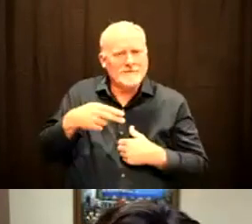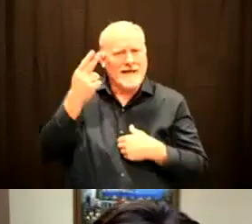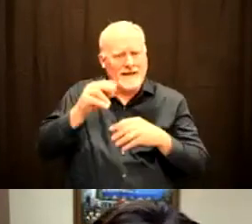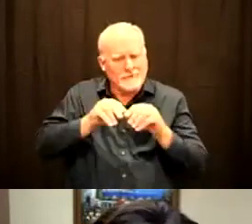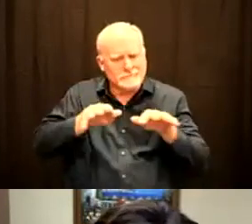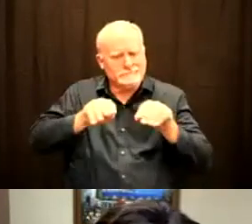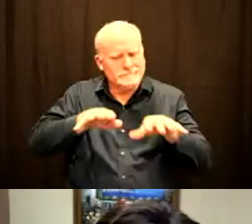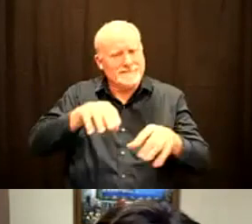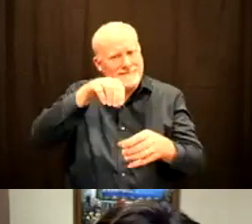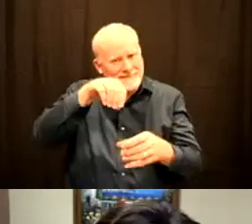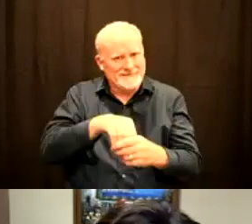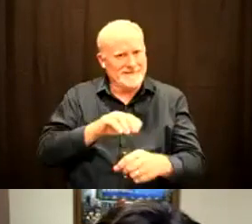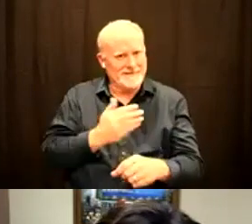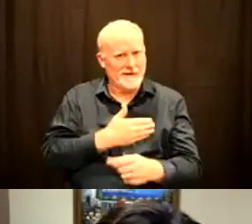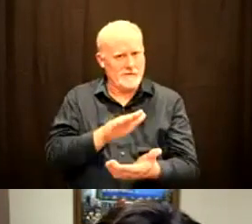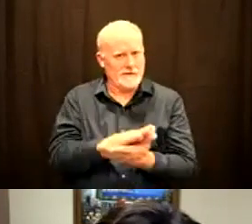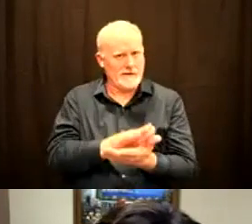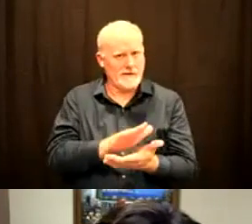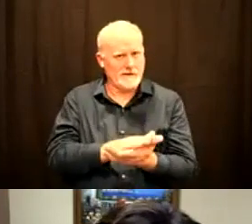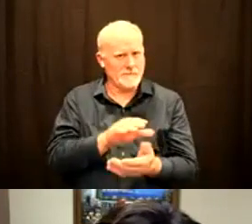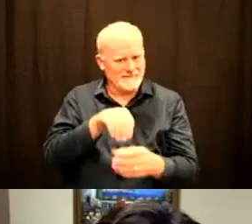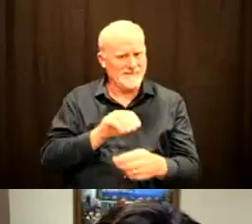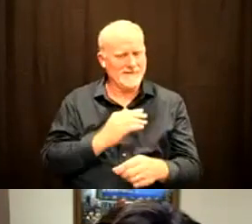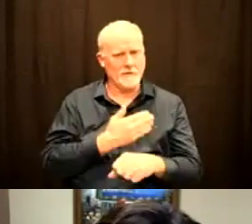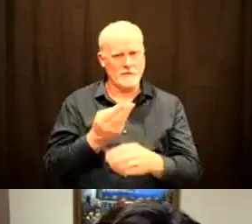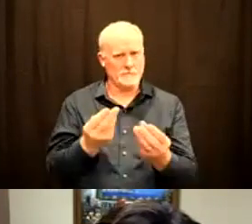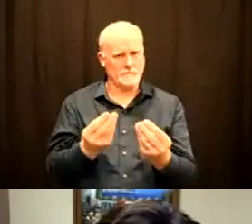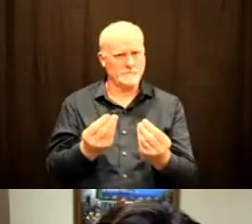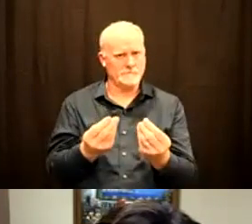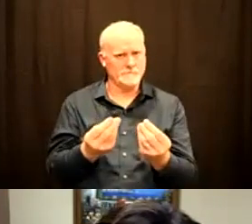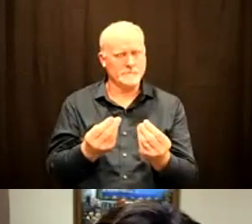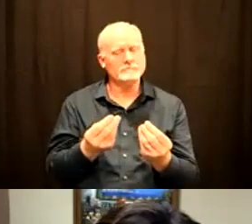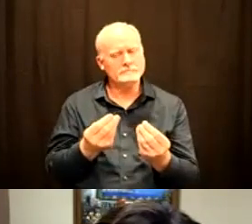in our campus particularly on the academic side which gives some confidence for us returning